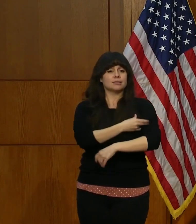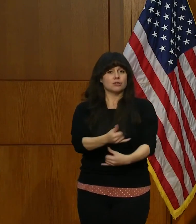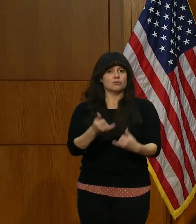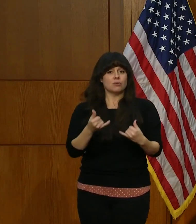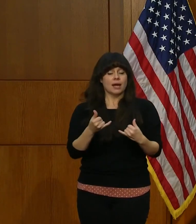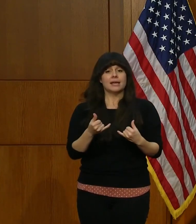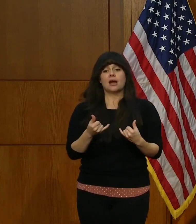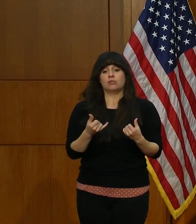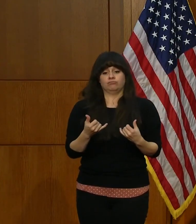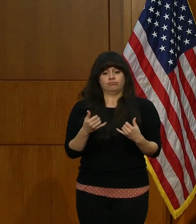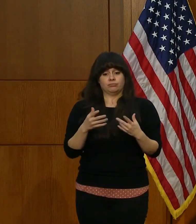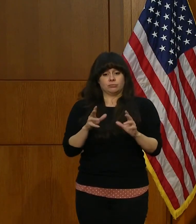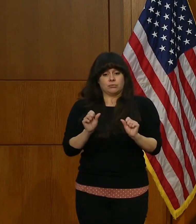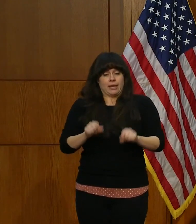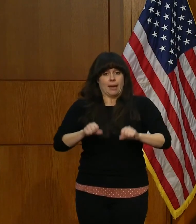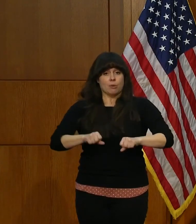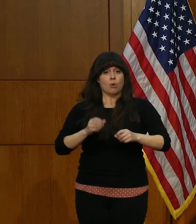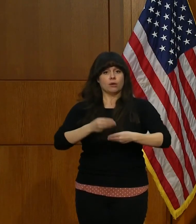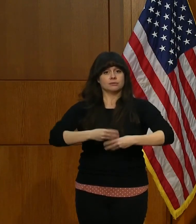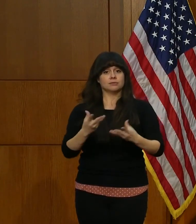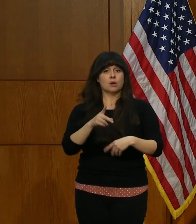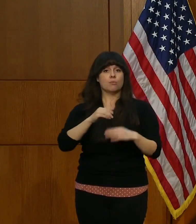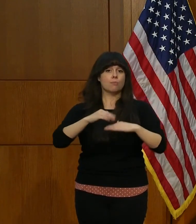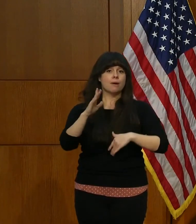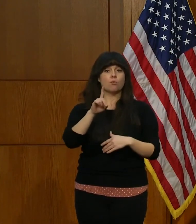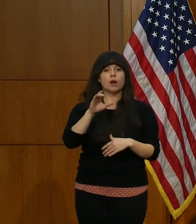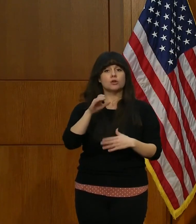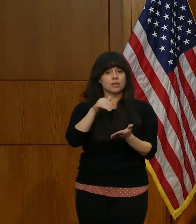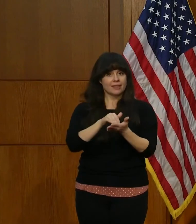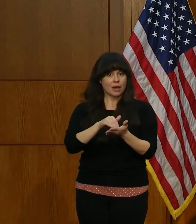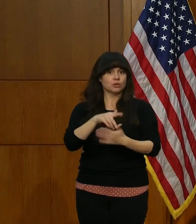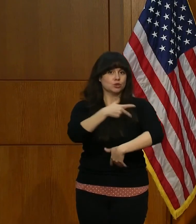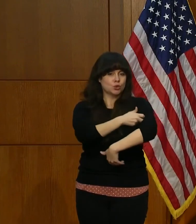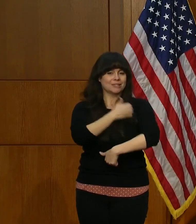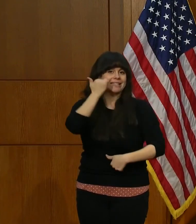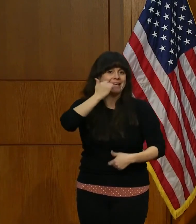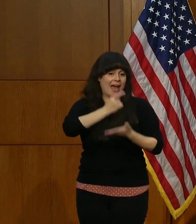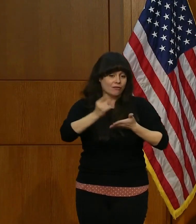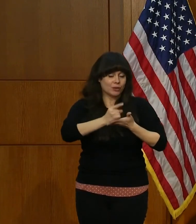VIRGINIA HOSPITALS ARE CURRENTLY CAPABLE, CAPABLE OF ADMINISTERING MORE THAN 100,000